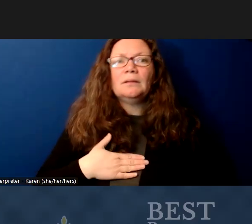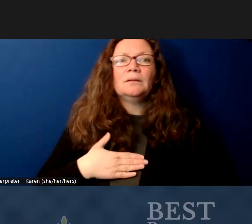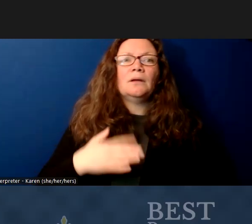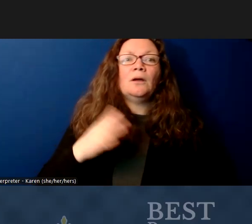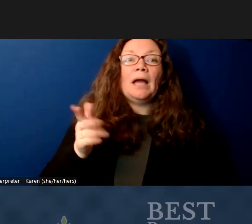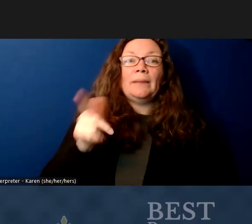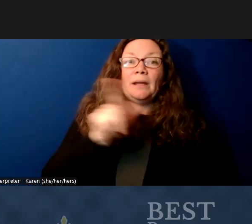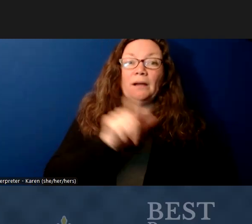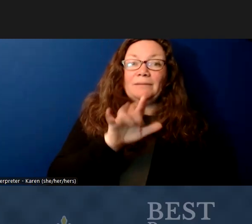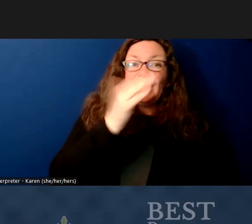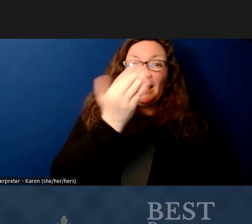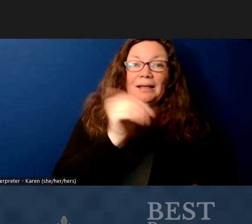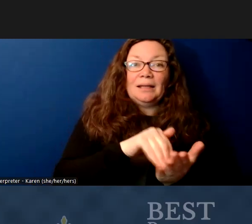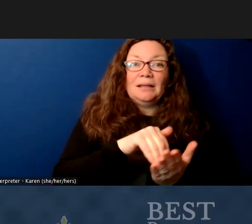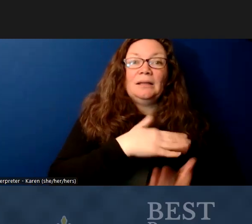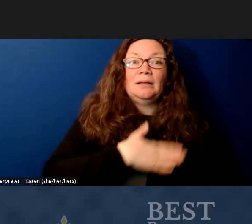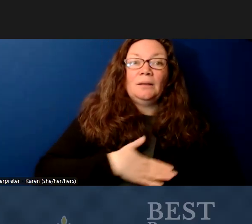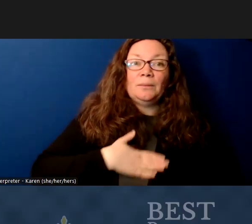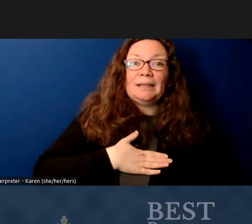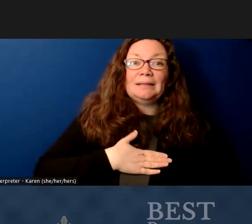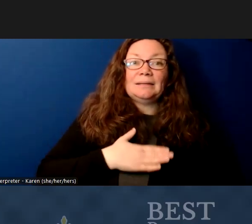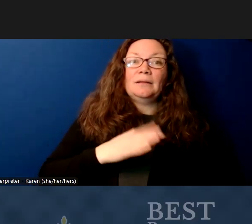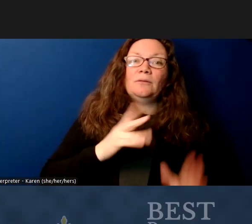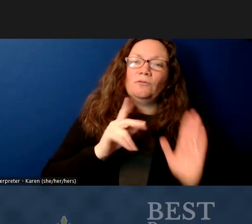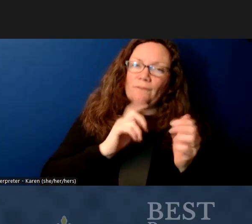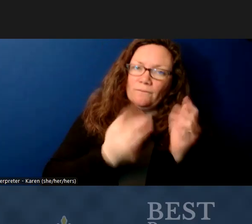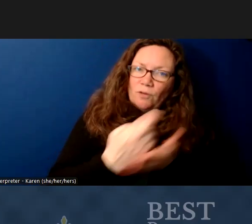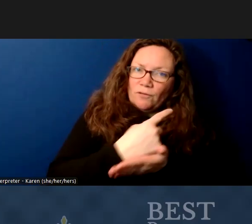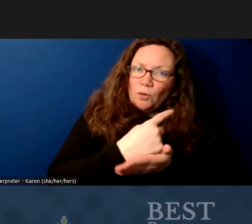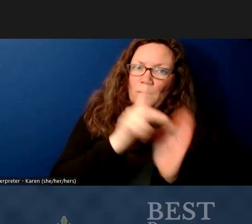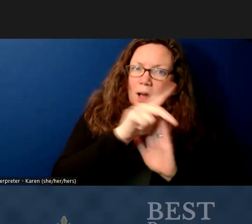for mosaic access. List.